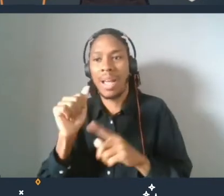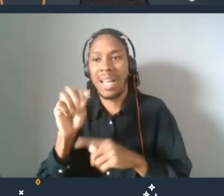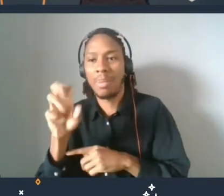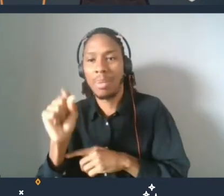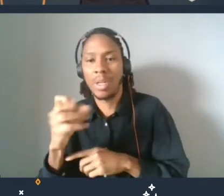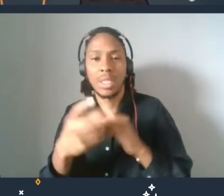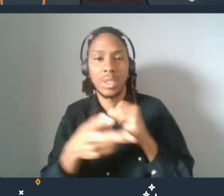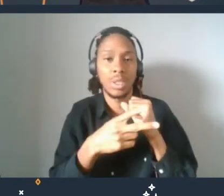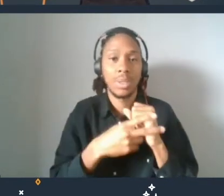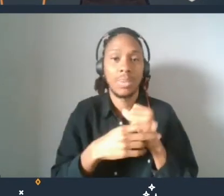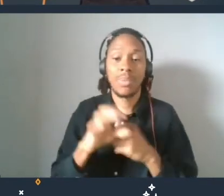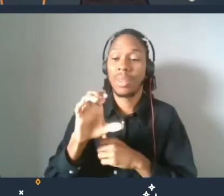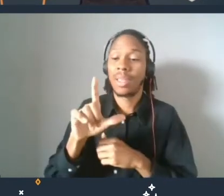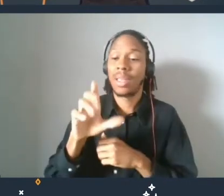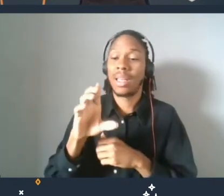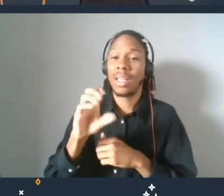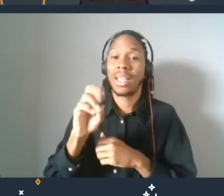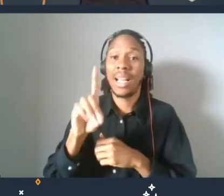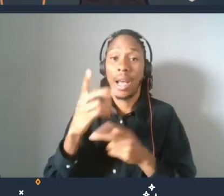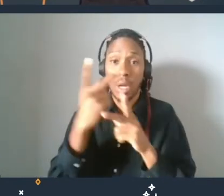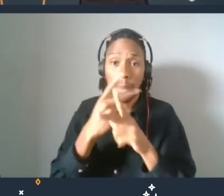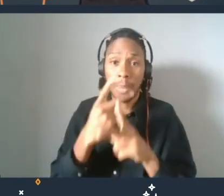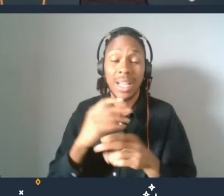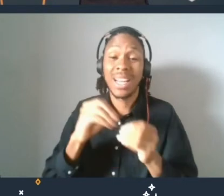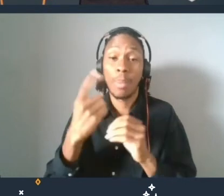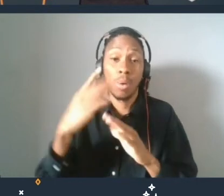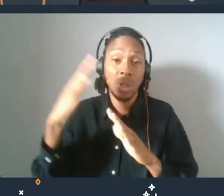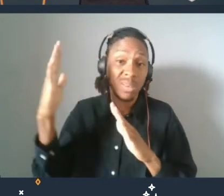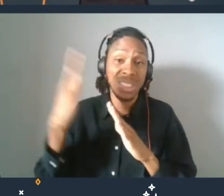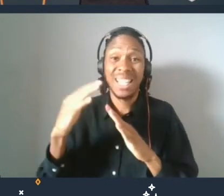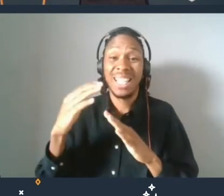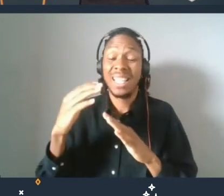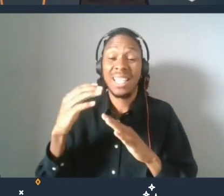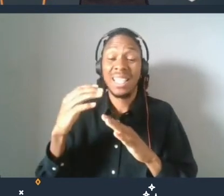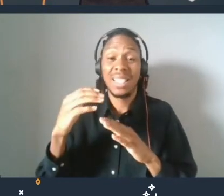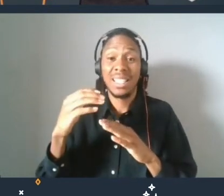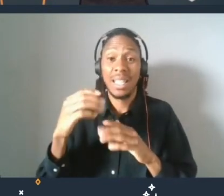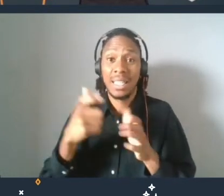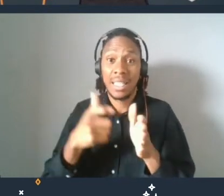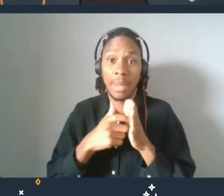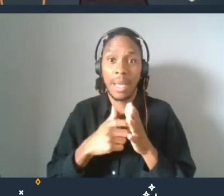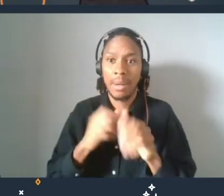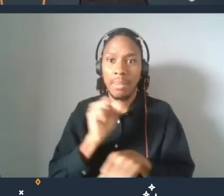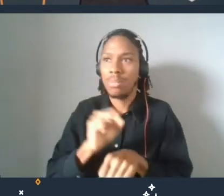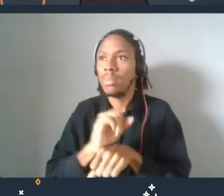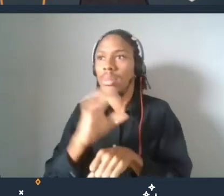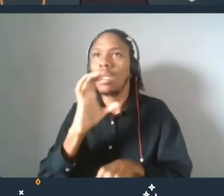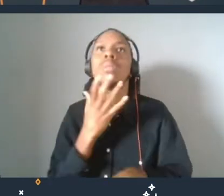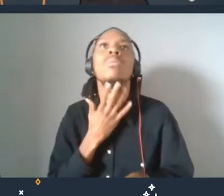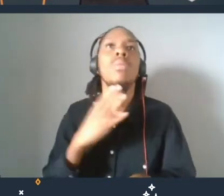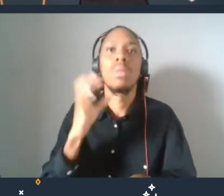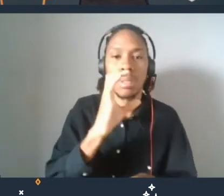is the number one in-demand capability that employers are looking for. And many of you have often asked us,